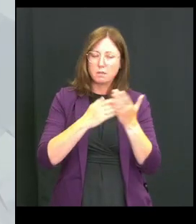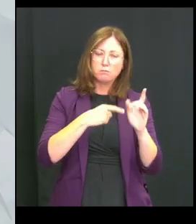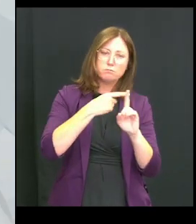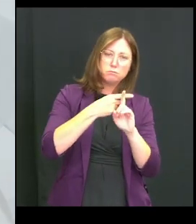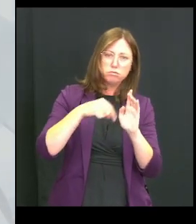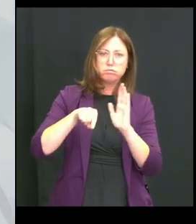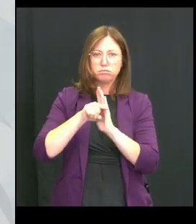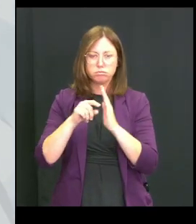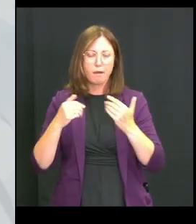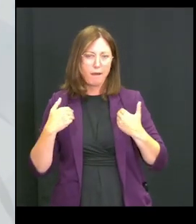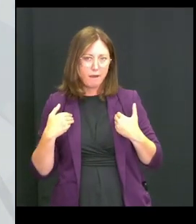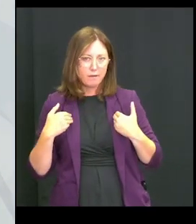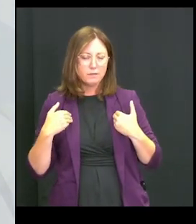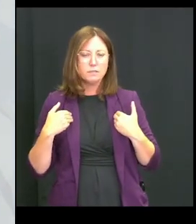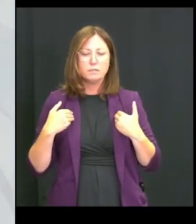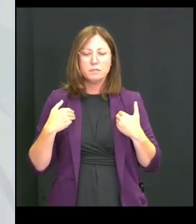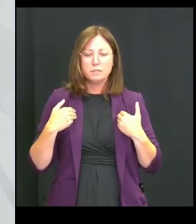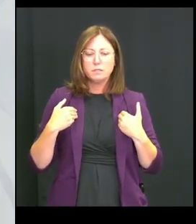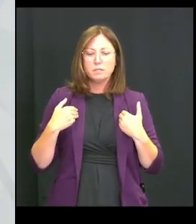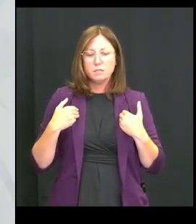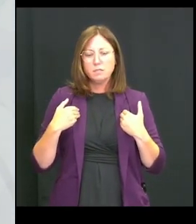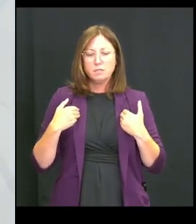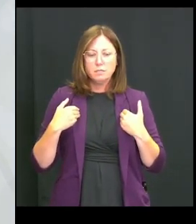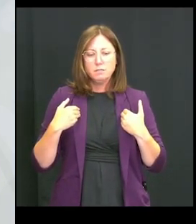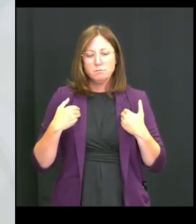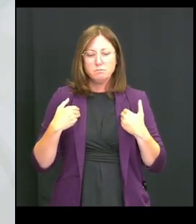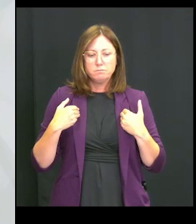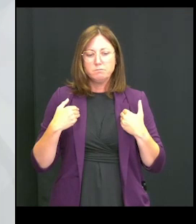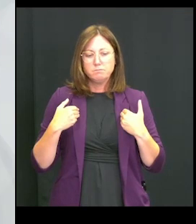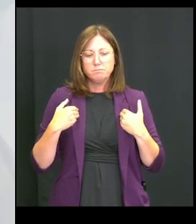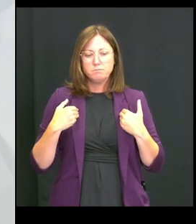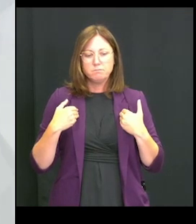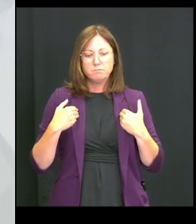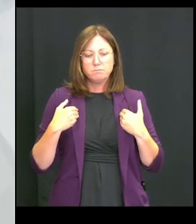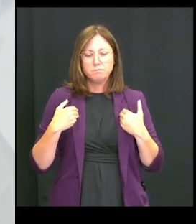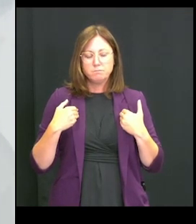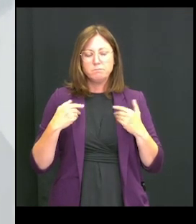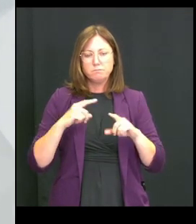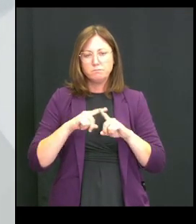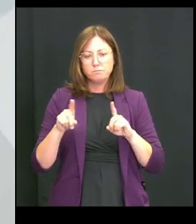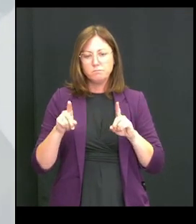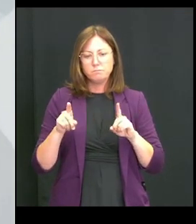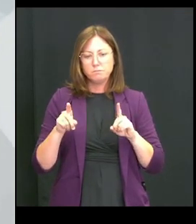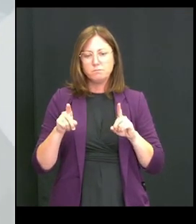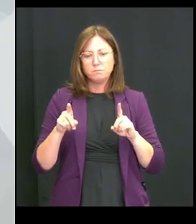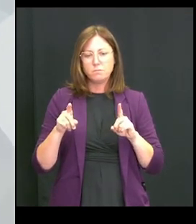that I'm happy to speak to but these sorts of concerns moving forward will be less of a problem.